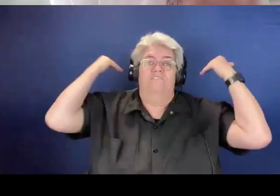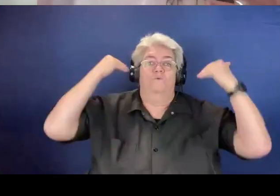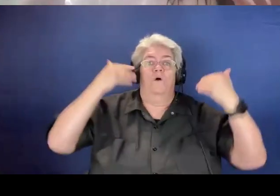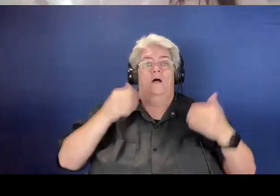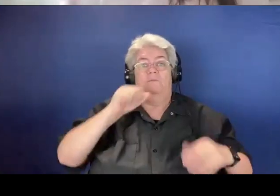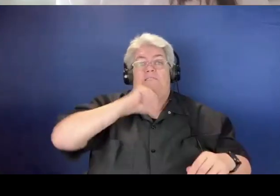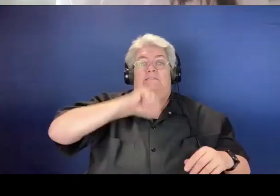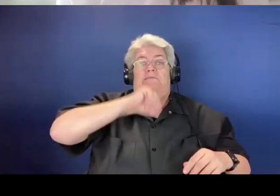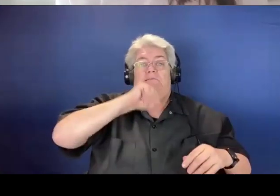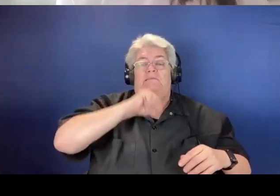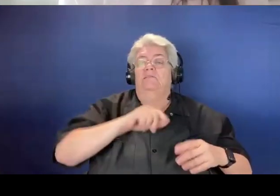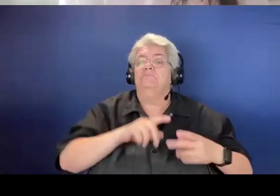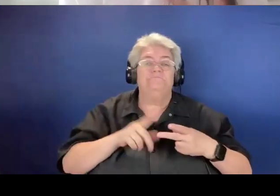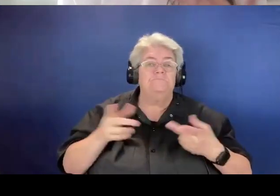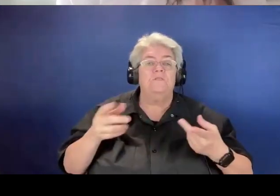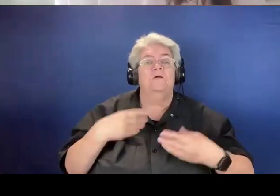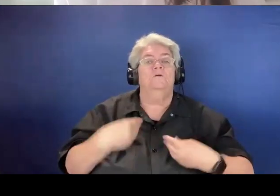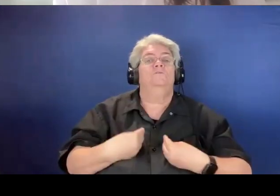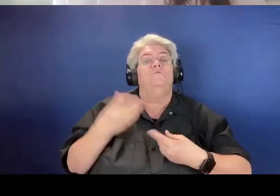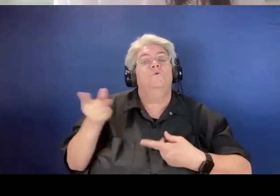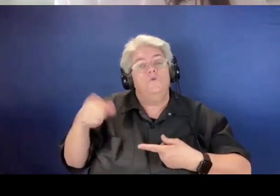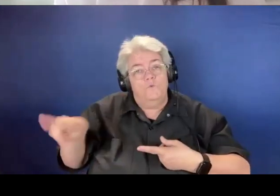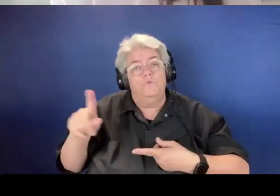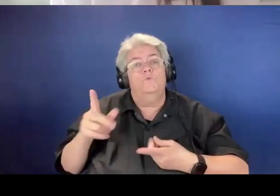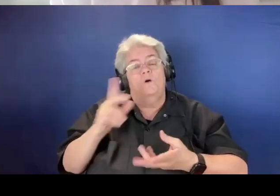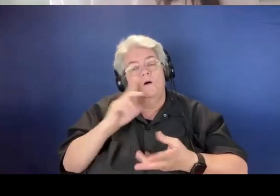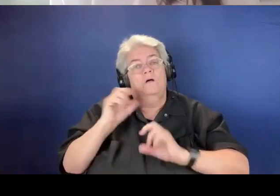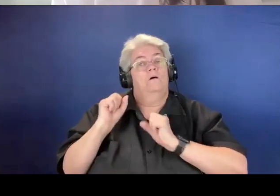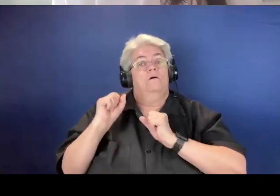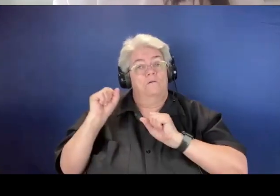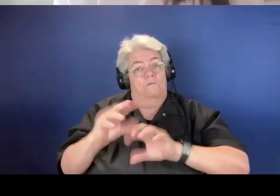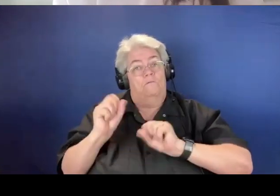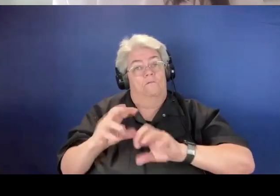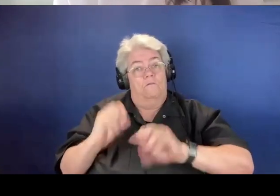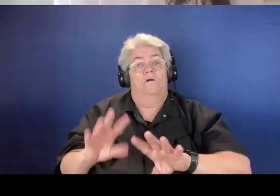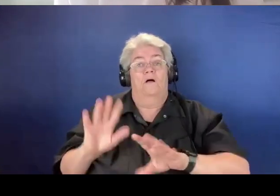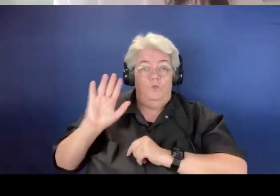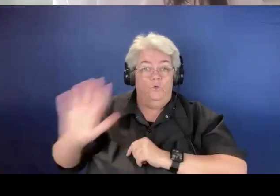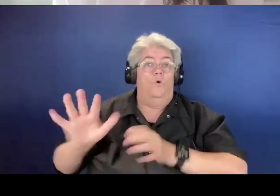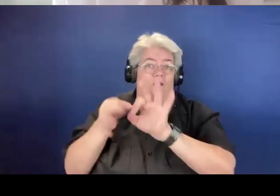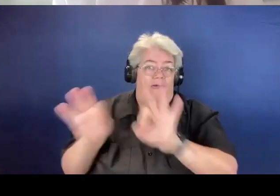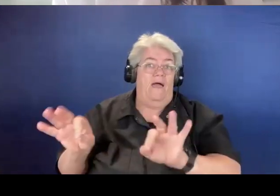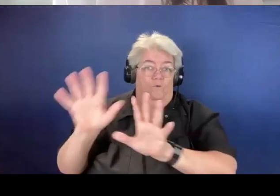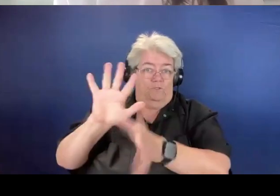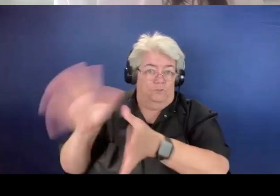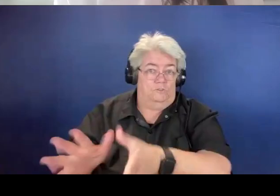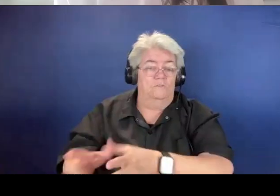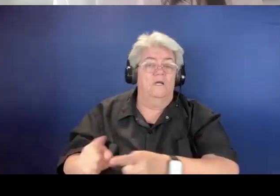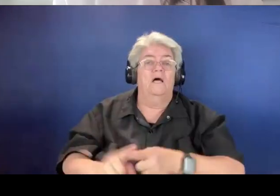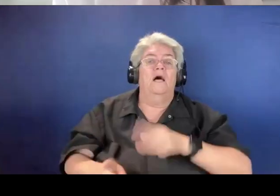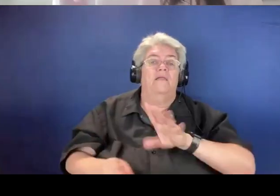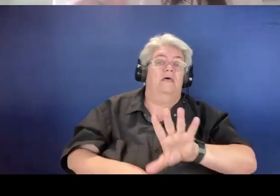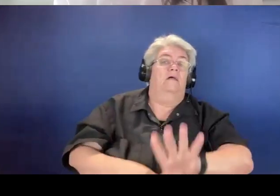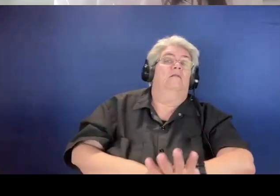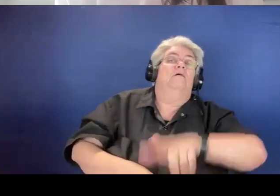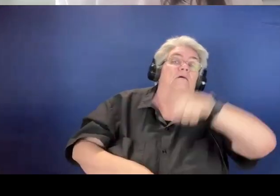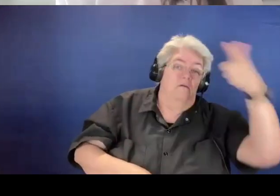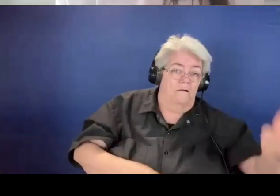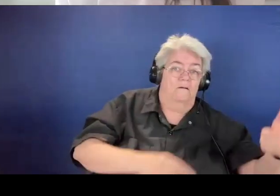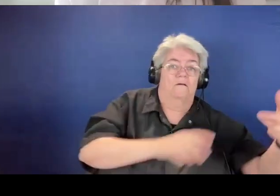So, promoting balanced exposure and positive interactions will ensure that both languages are fully acquired.